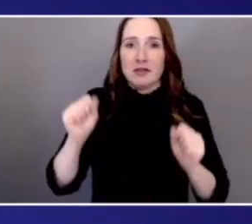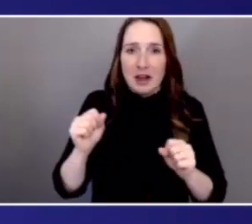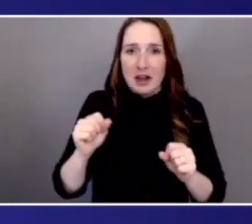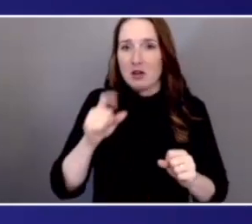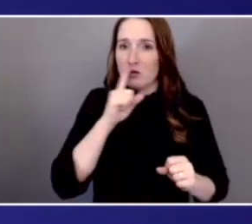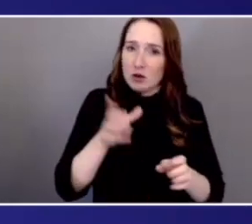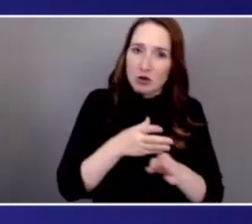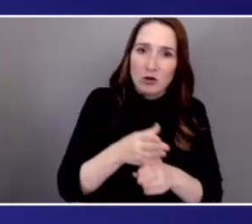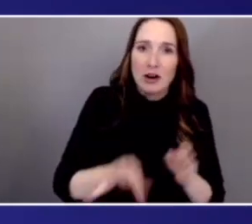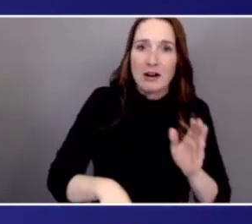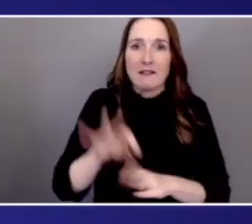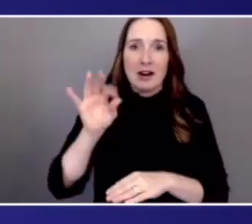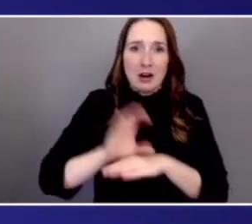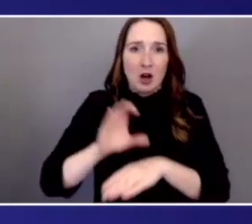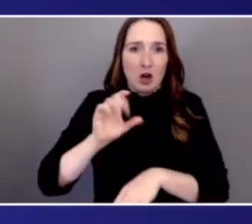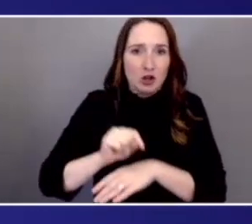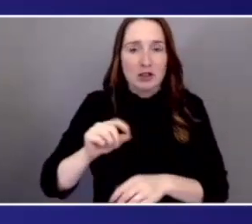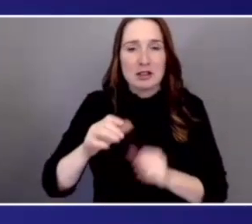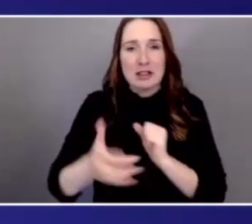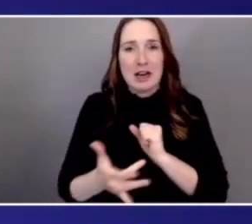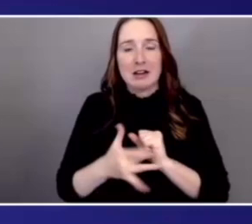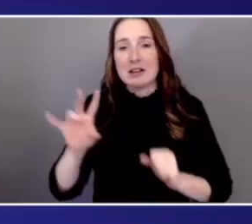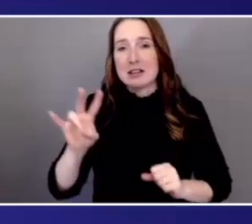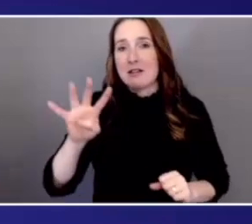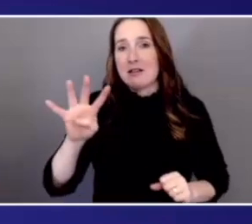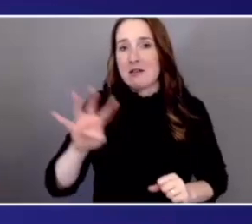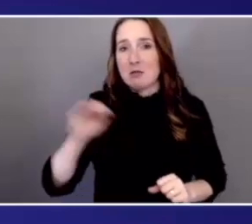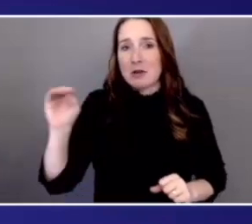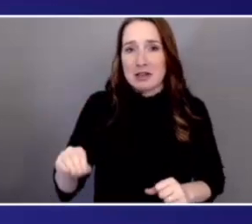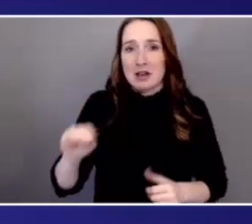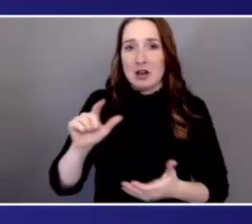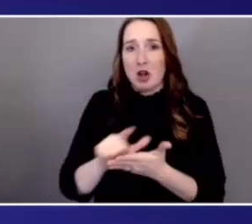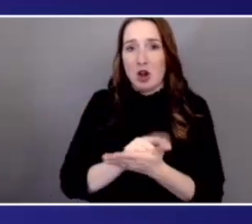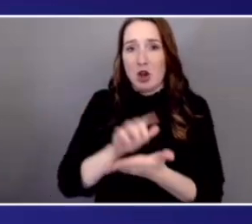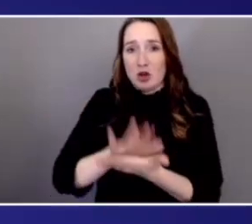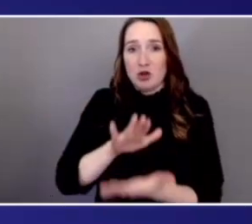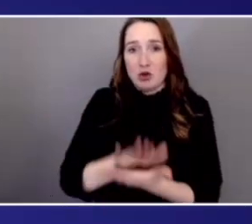And 74% of my law school will take a lucrative career at a corporate law firm.